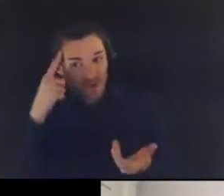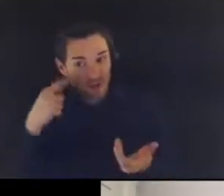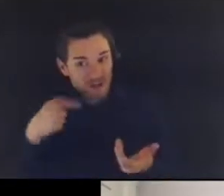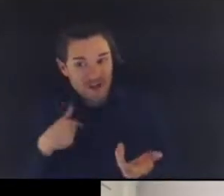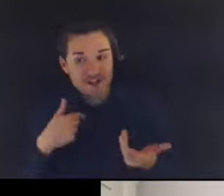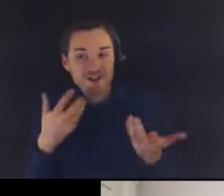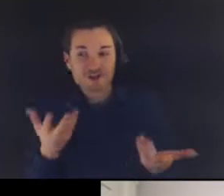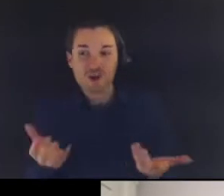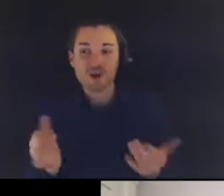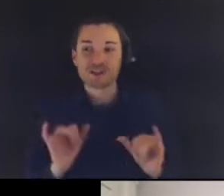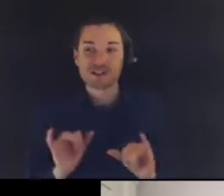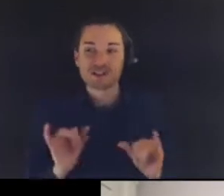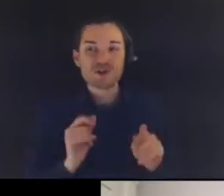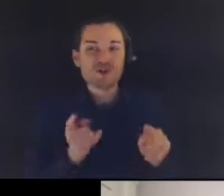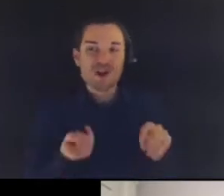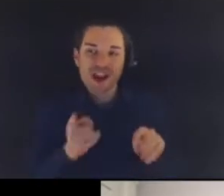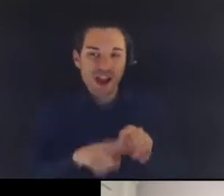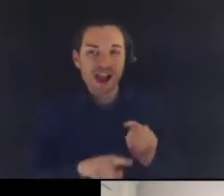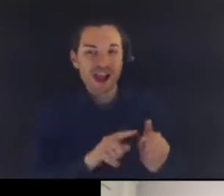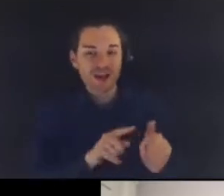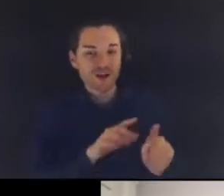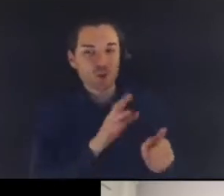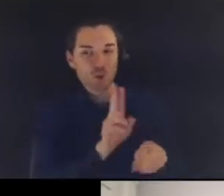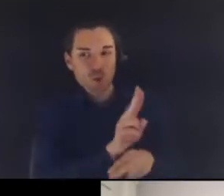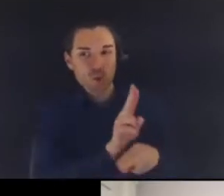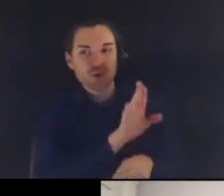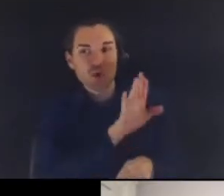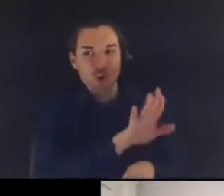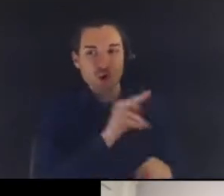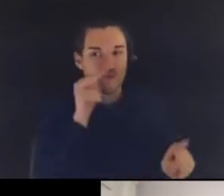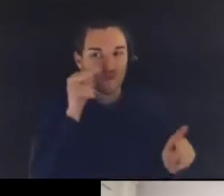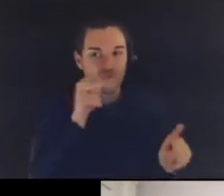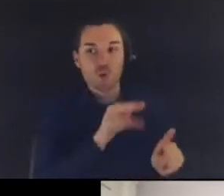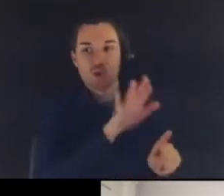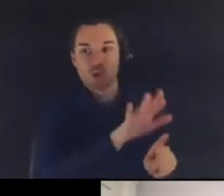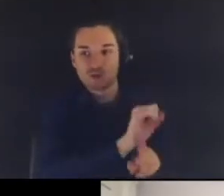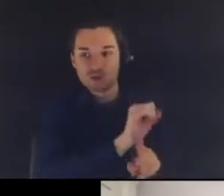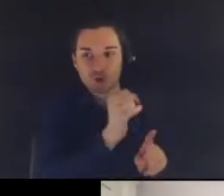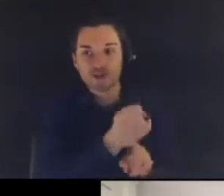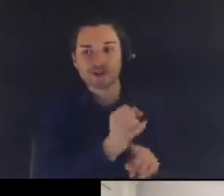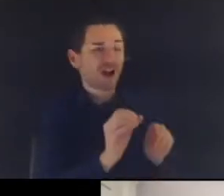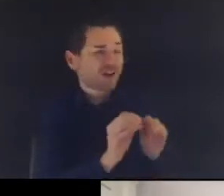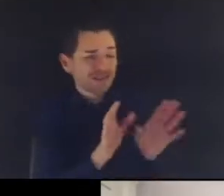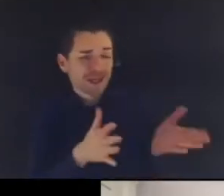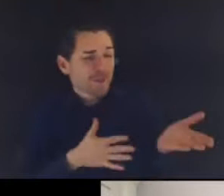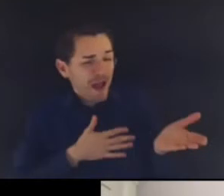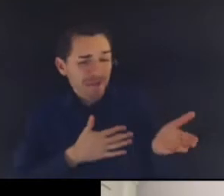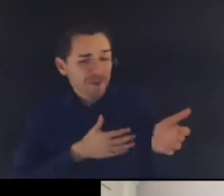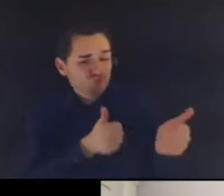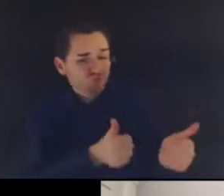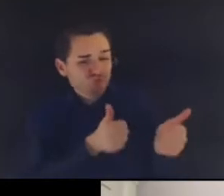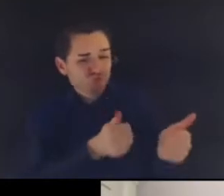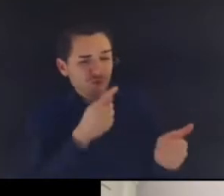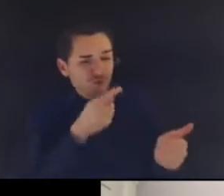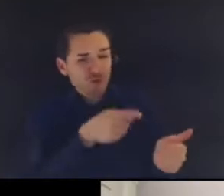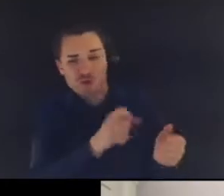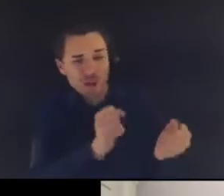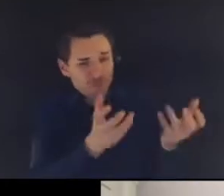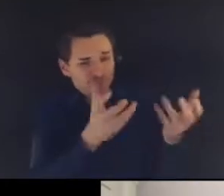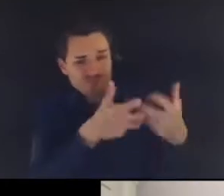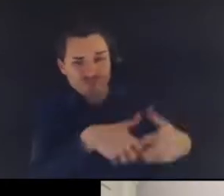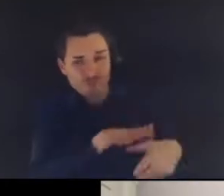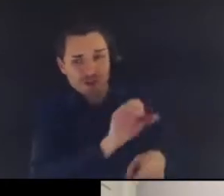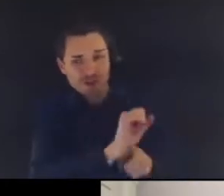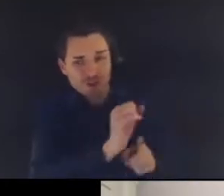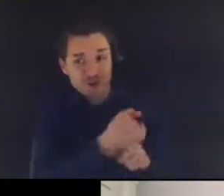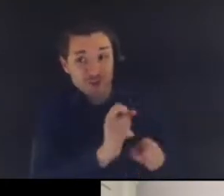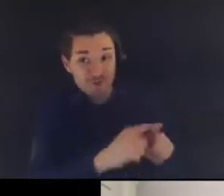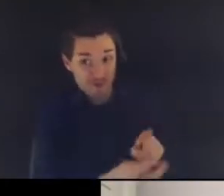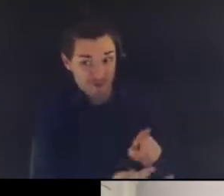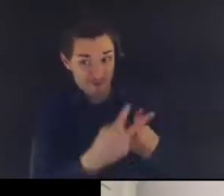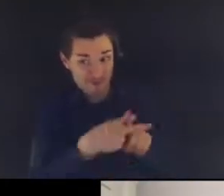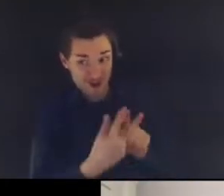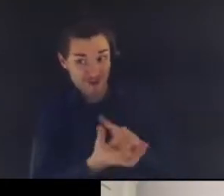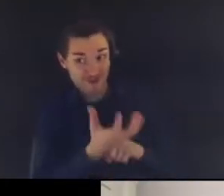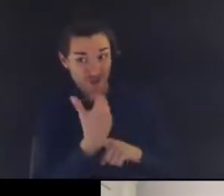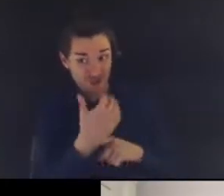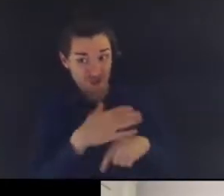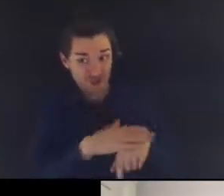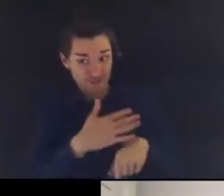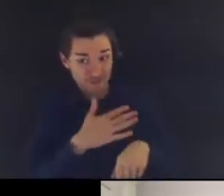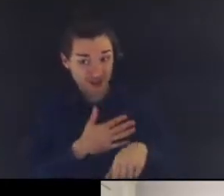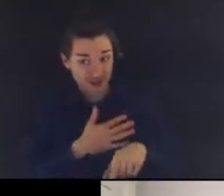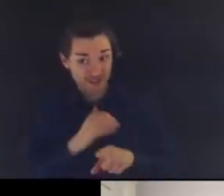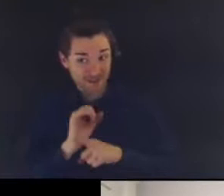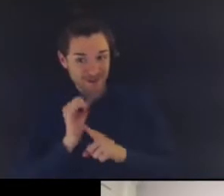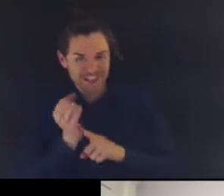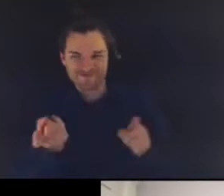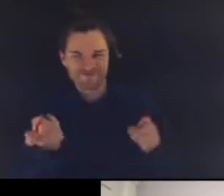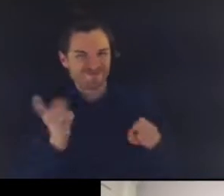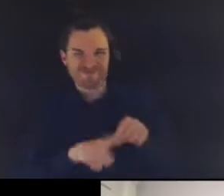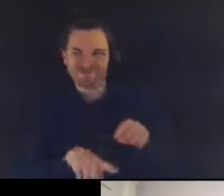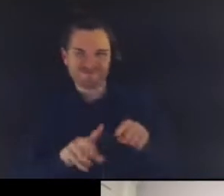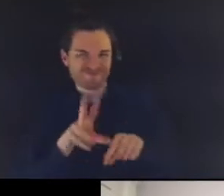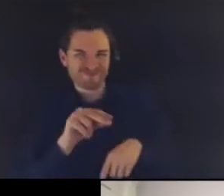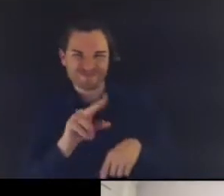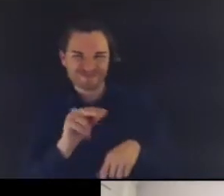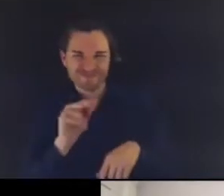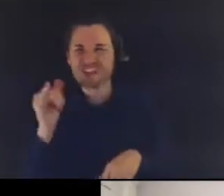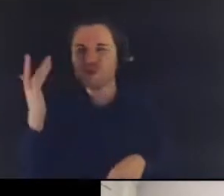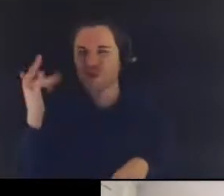apply your own disability to my experience. And obviously I m very happy for you that